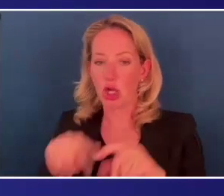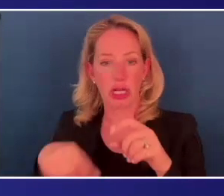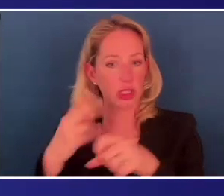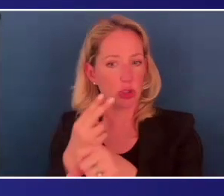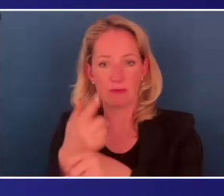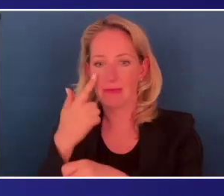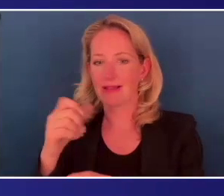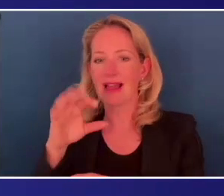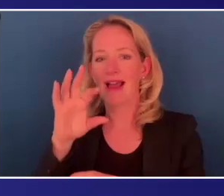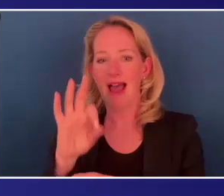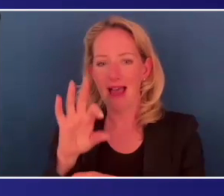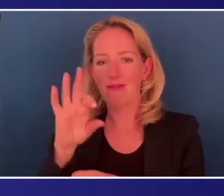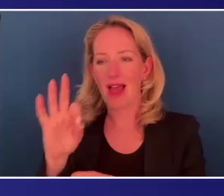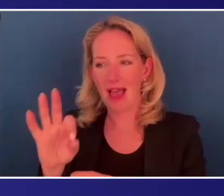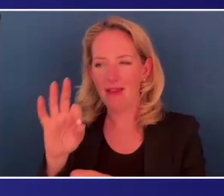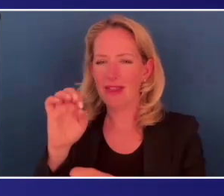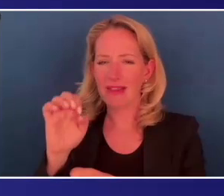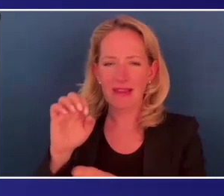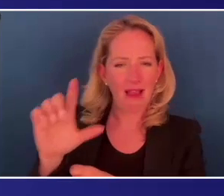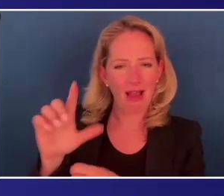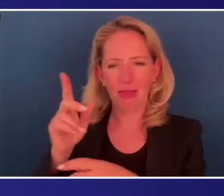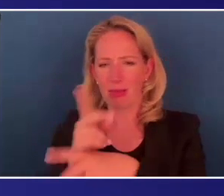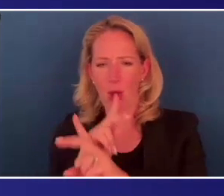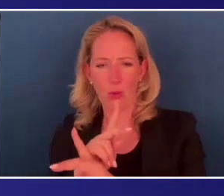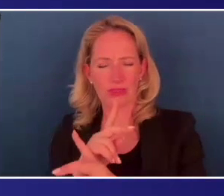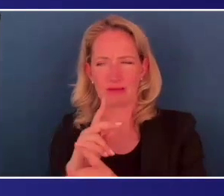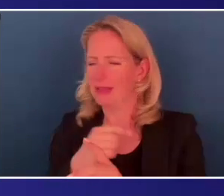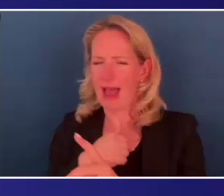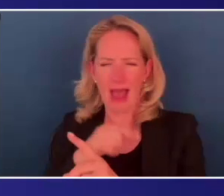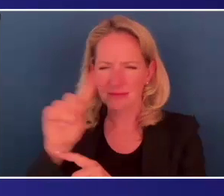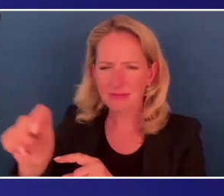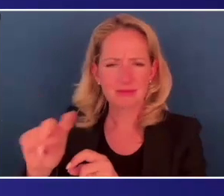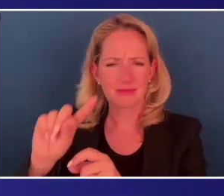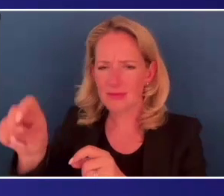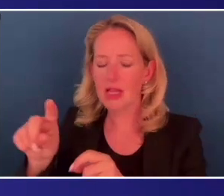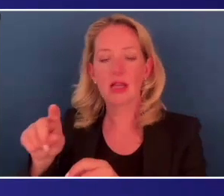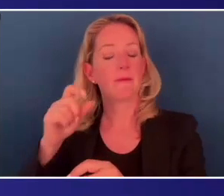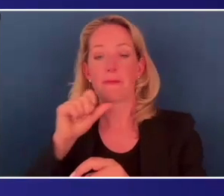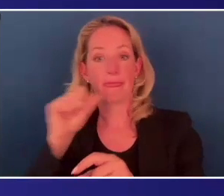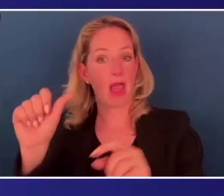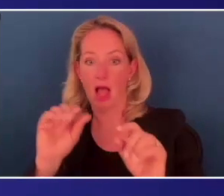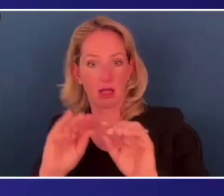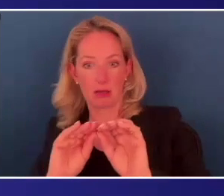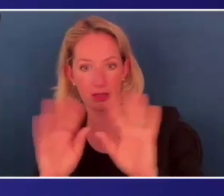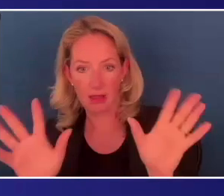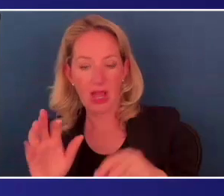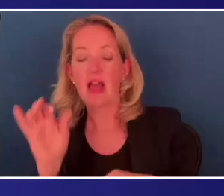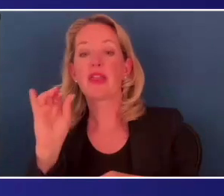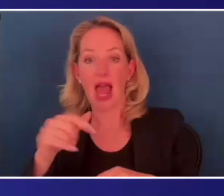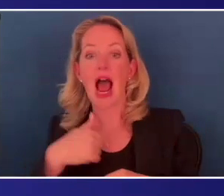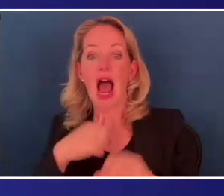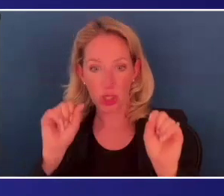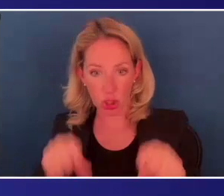Every time I reached out to ask questions, I was never, it was never explain to me that I can consolidate these loans into direct loans to make use of the program.